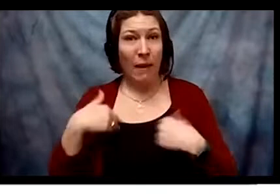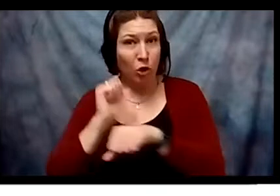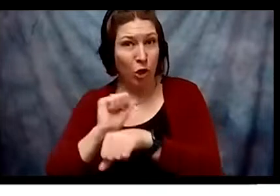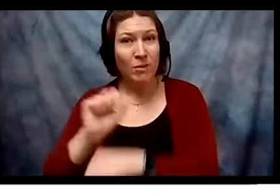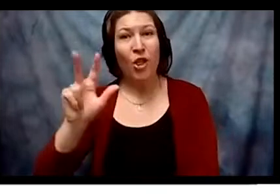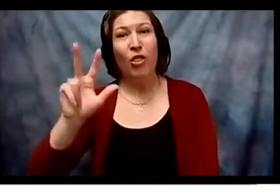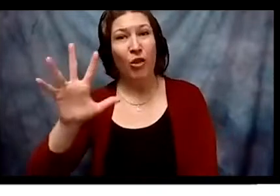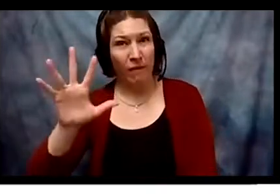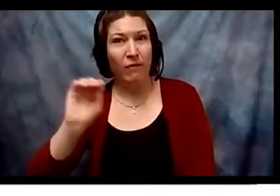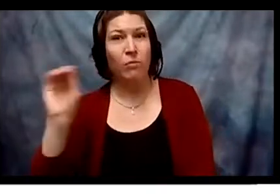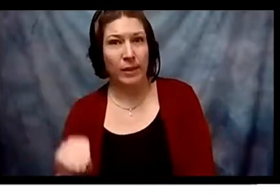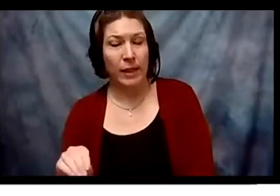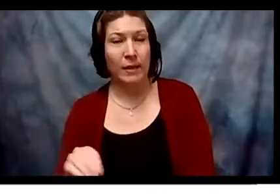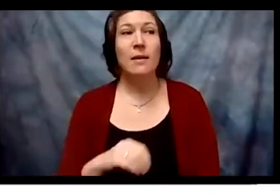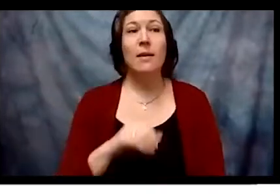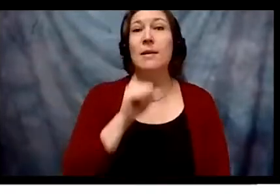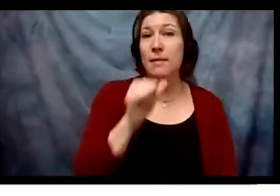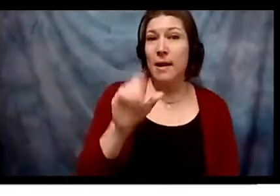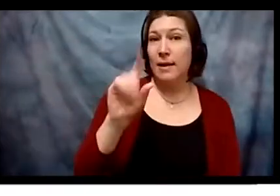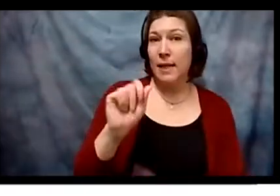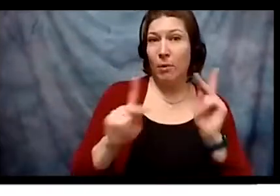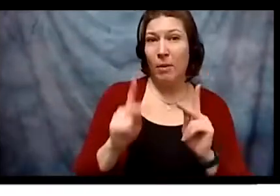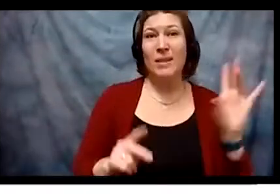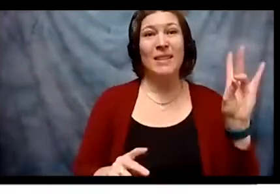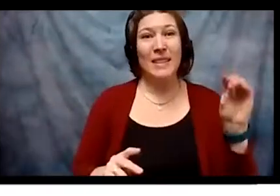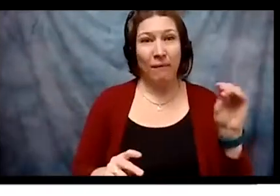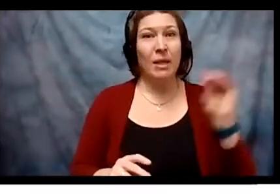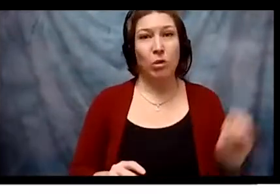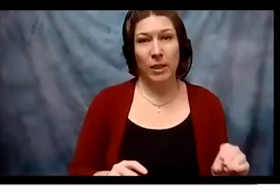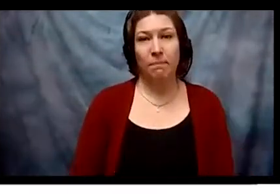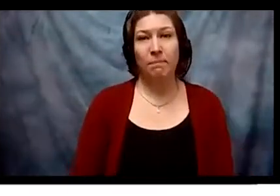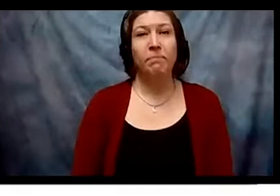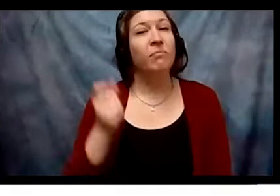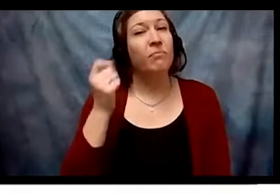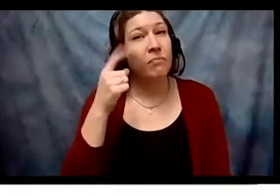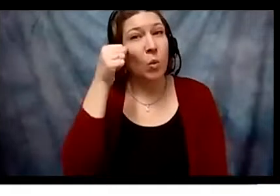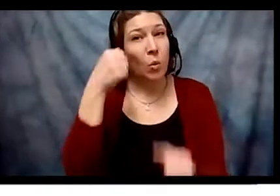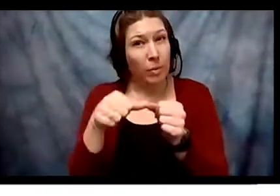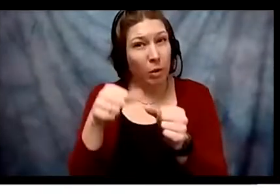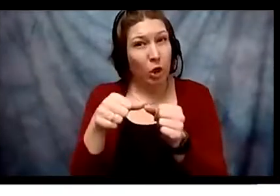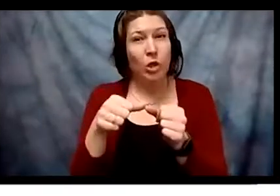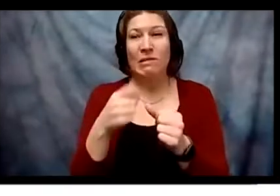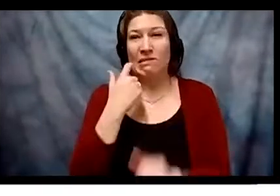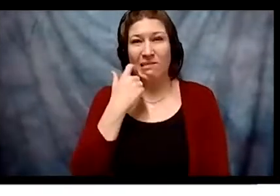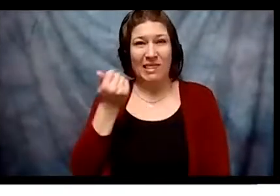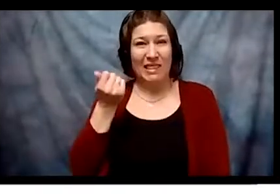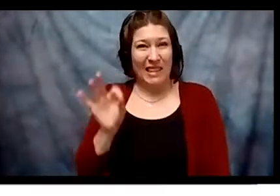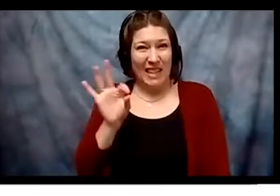75% of non-disabled people. Let's remember that it was just in 1990 that rights